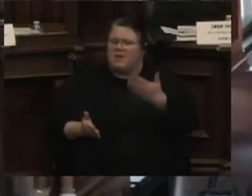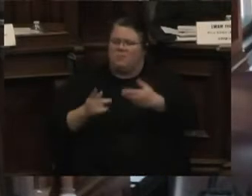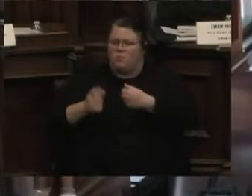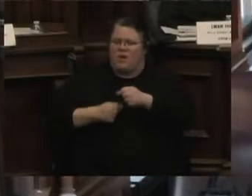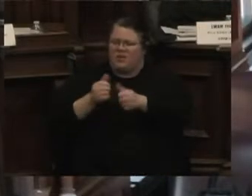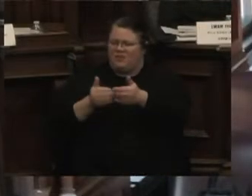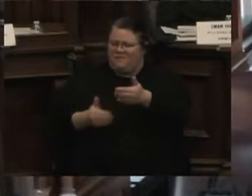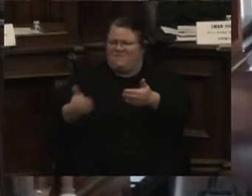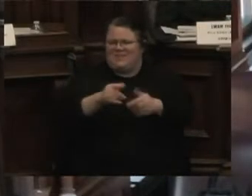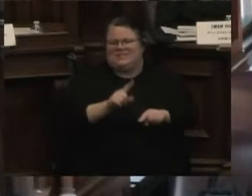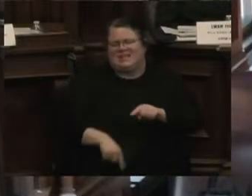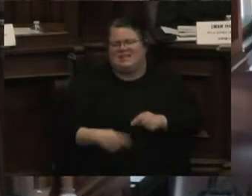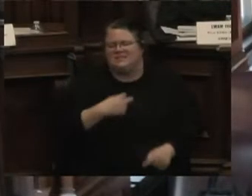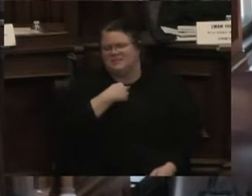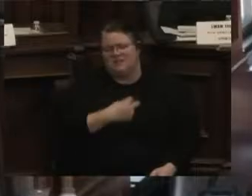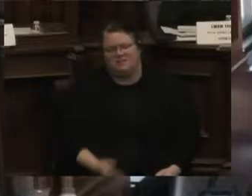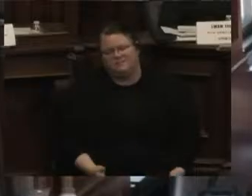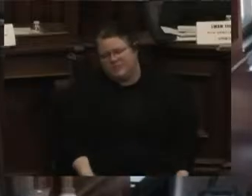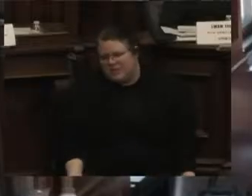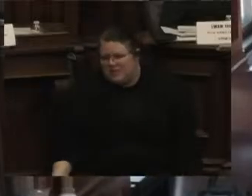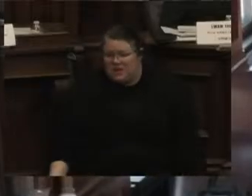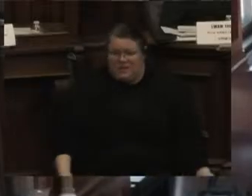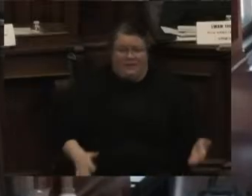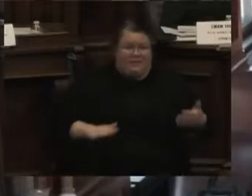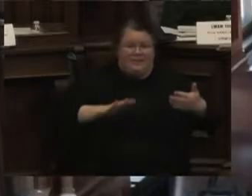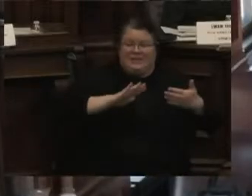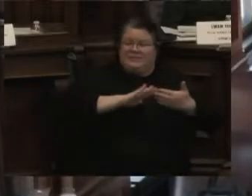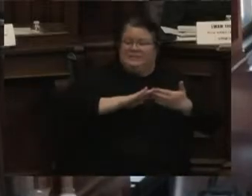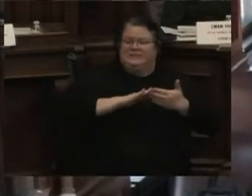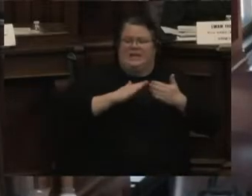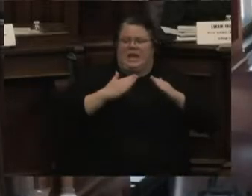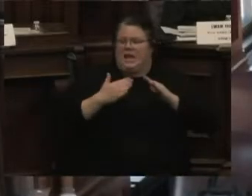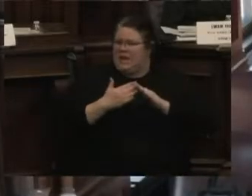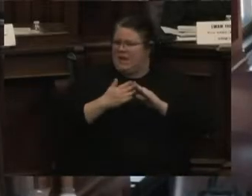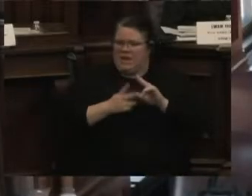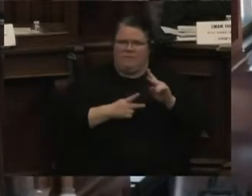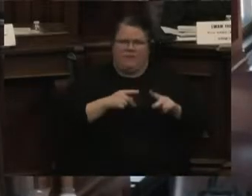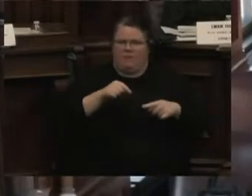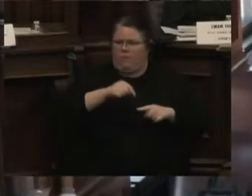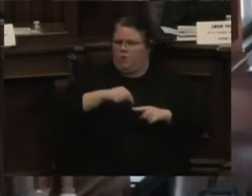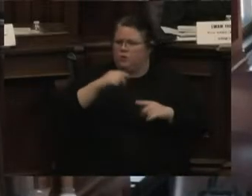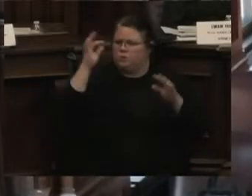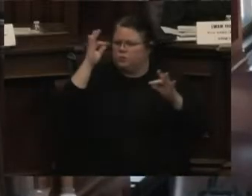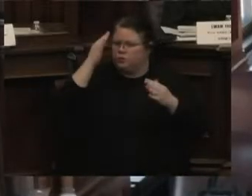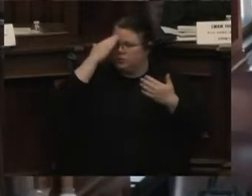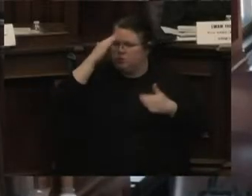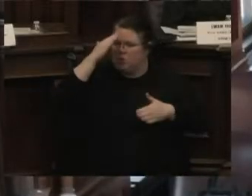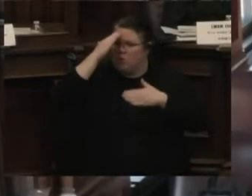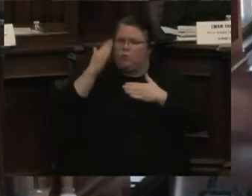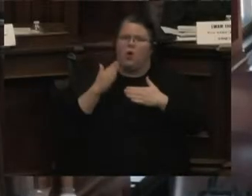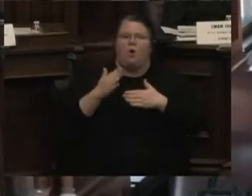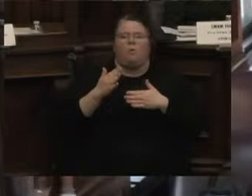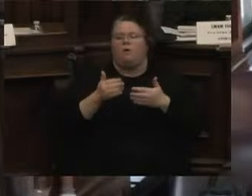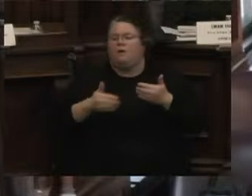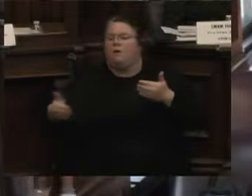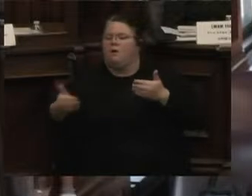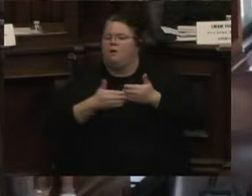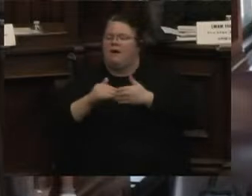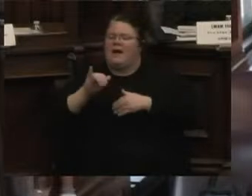express also that, you know, some of the training. While we may not be able to get it a year in advance, because I